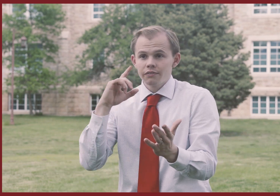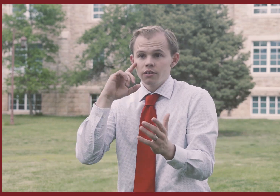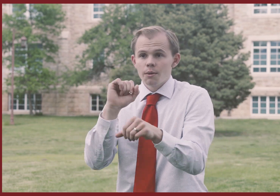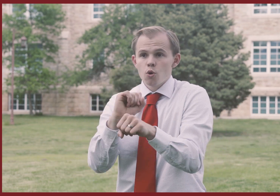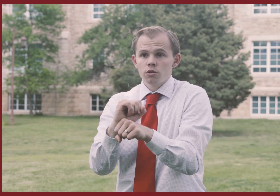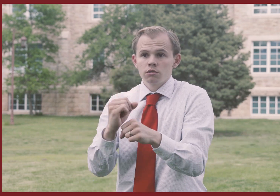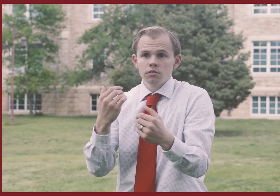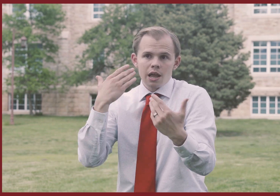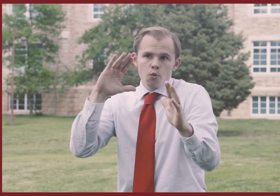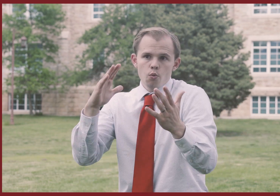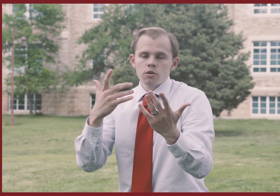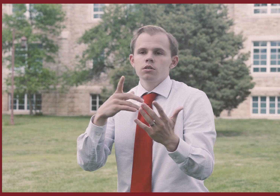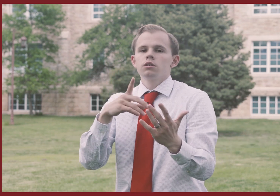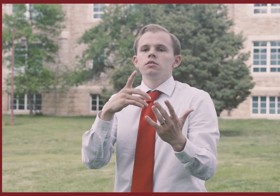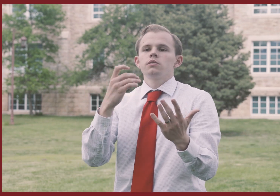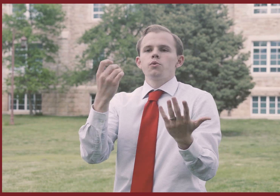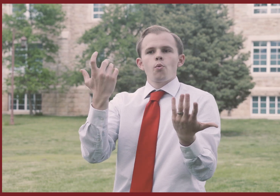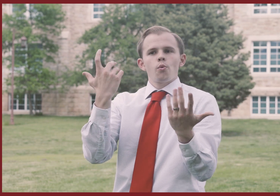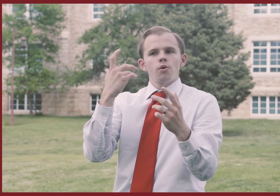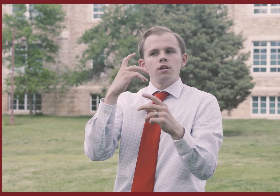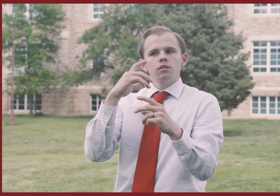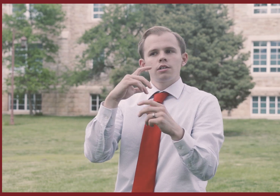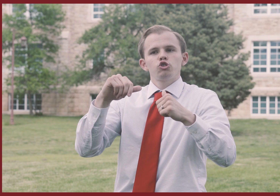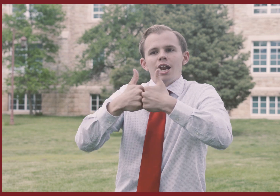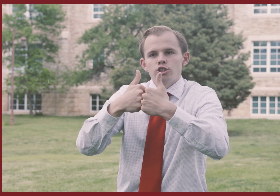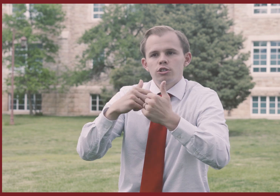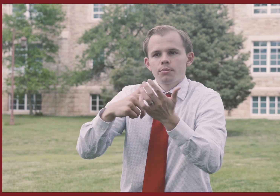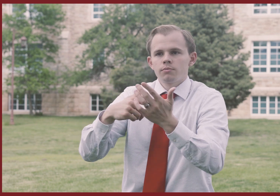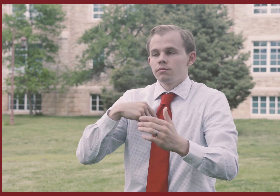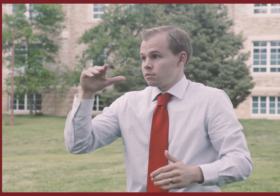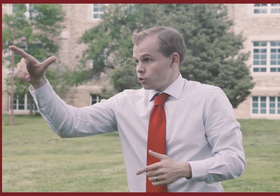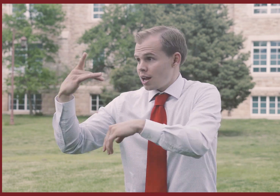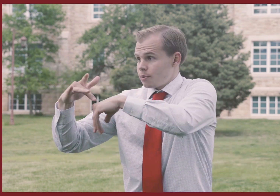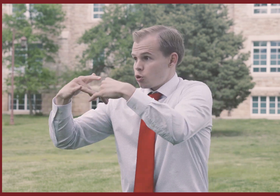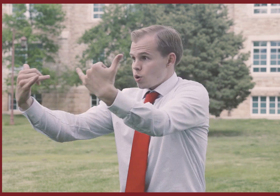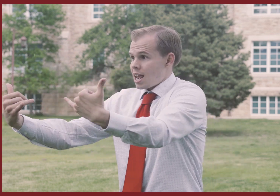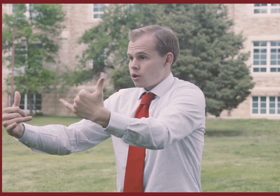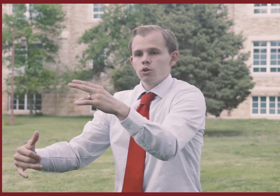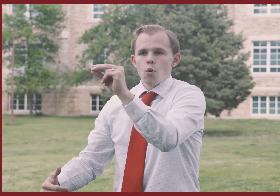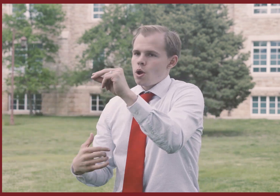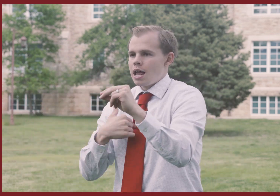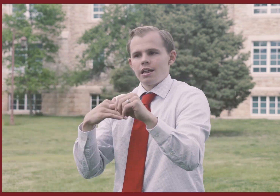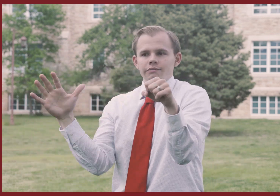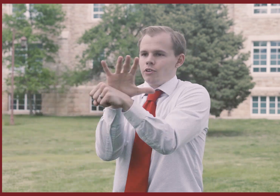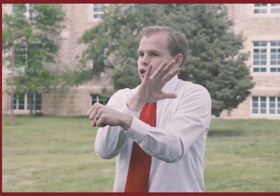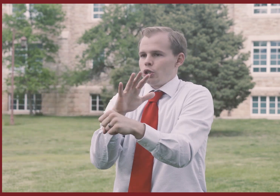Deaf employees. I don't know. So it's a challenge, you know, so I contact them see if they have availability